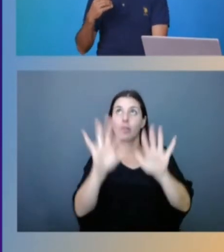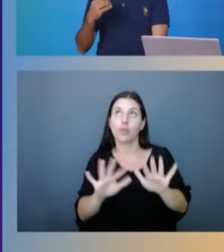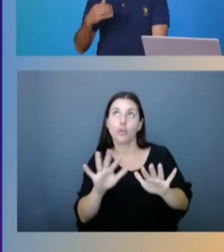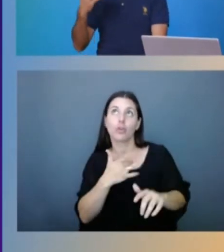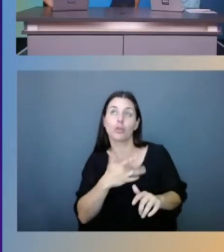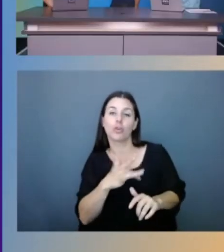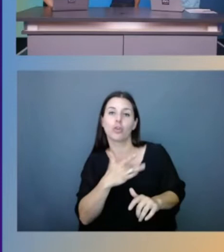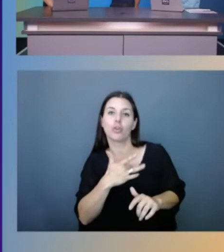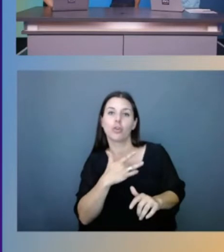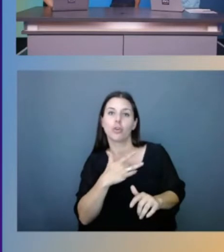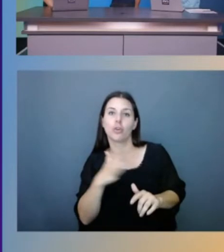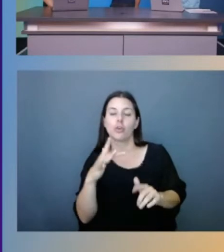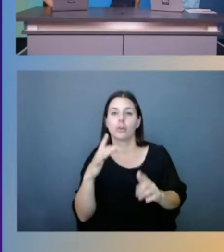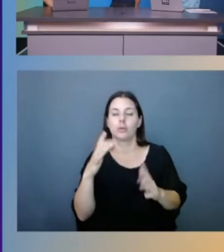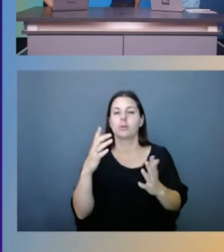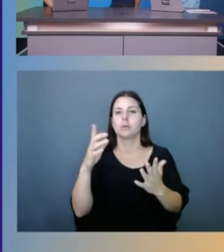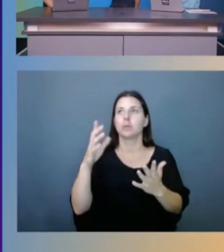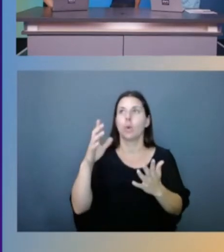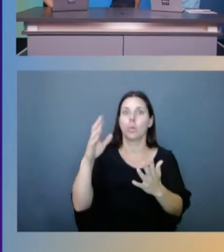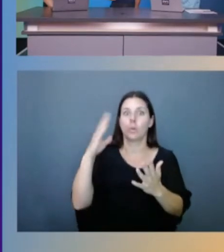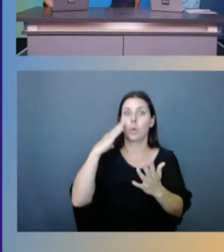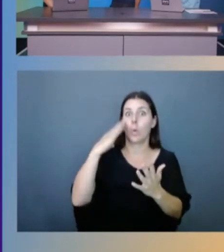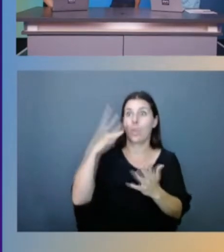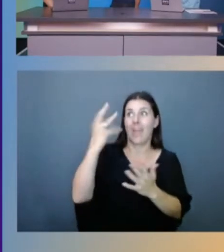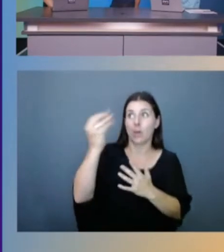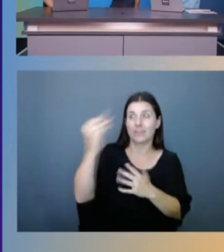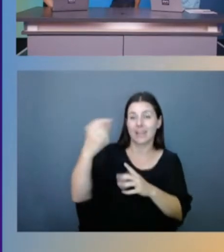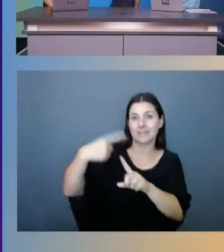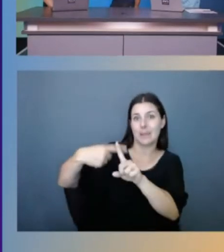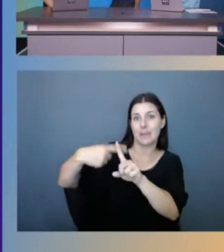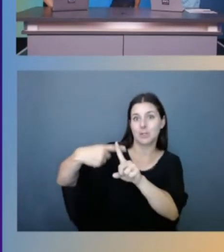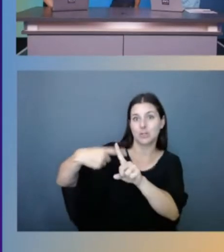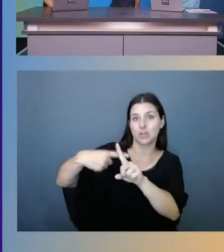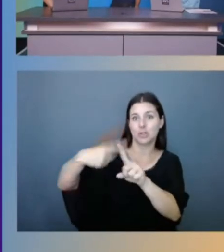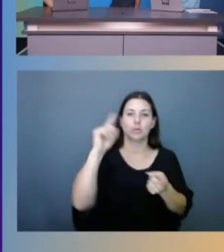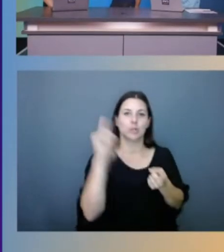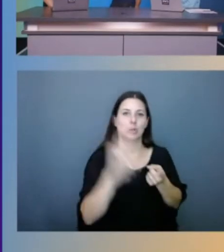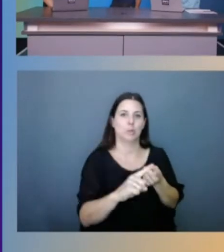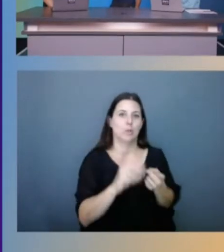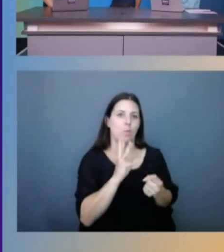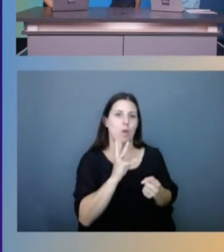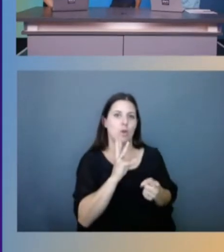By observing the outside weather temperature, it reduced the water usage to cool down our data centers.